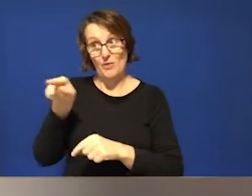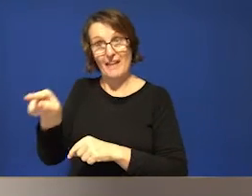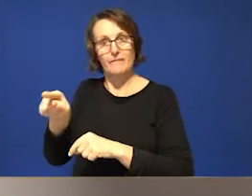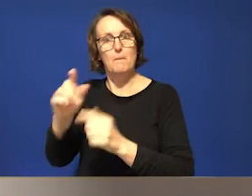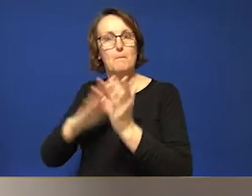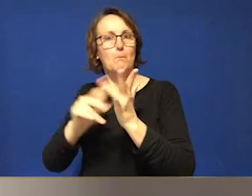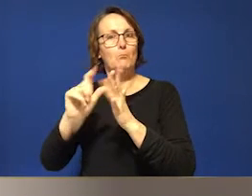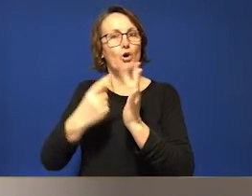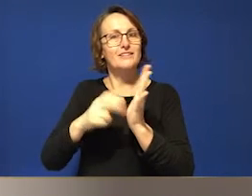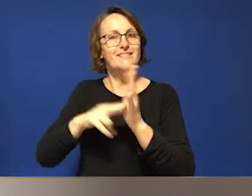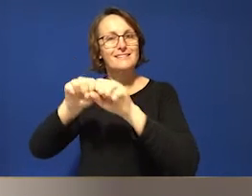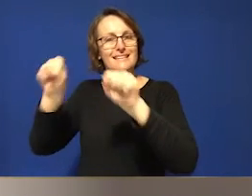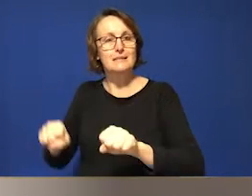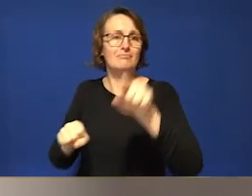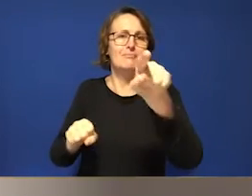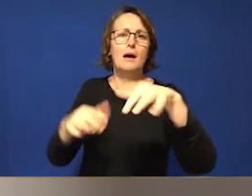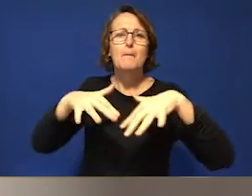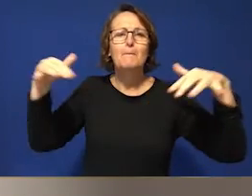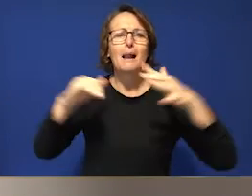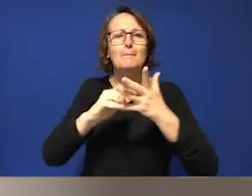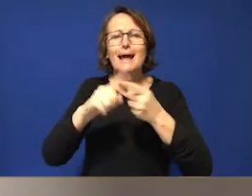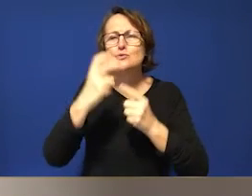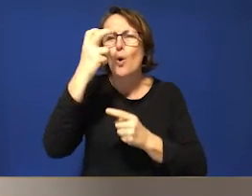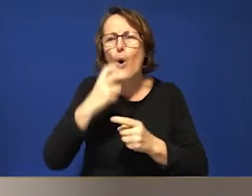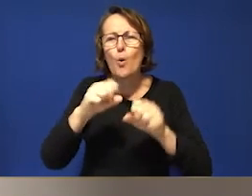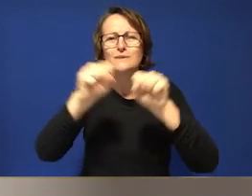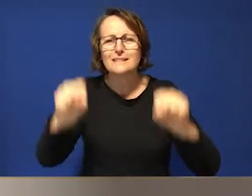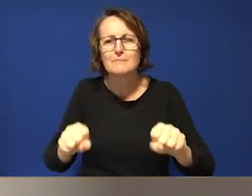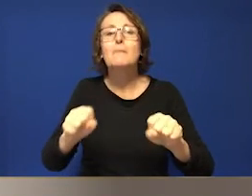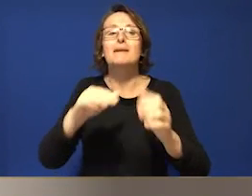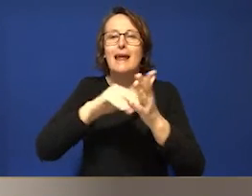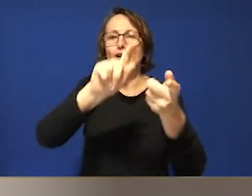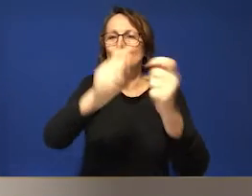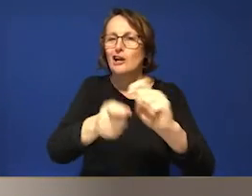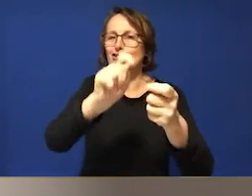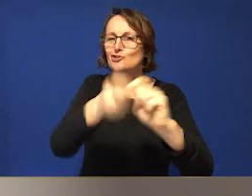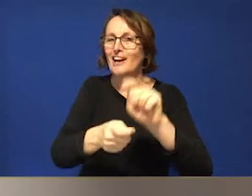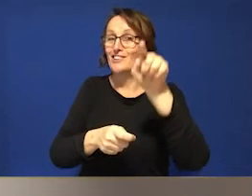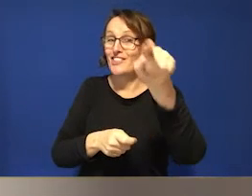a lot of the systems that are of just sort of gotten lost a time in old parliament house and that's progressively being implemented.